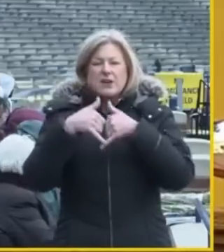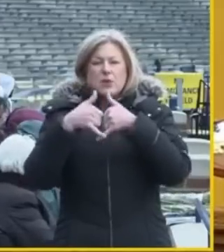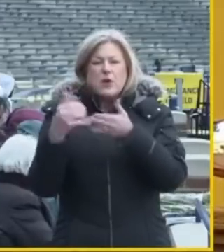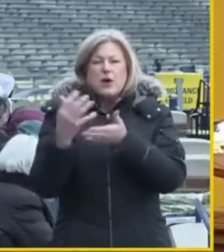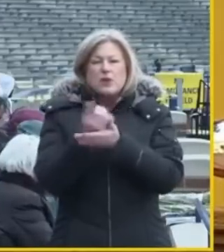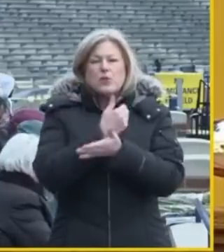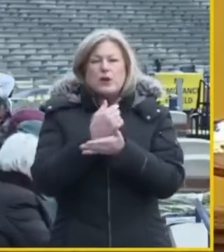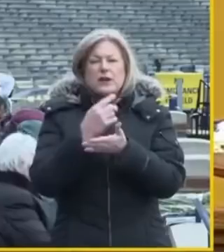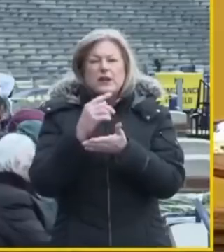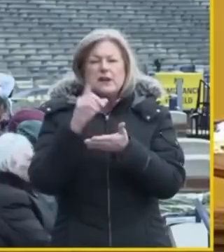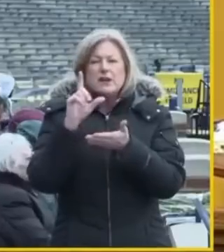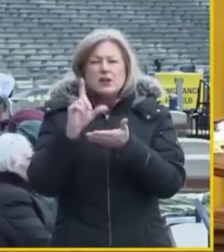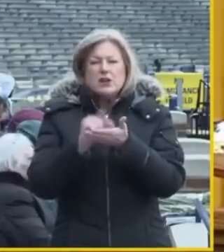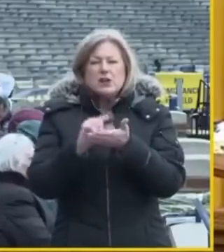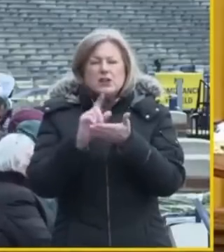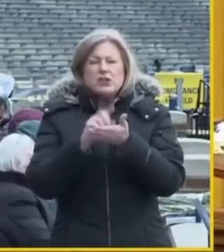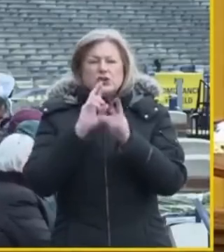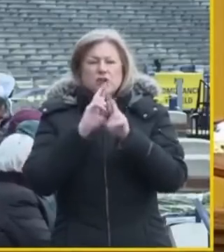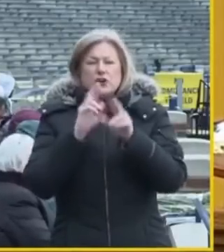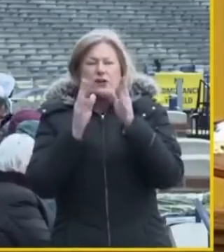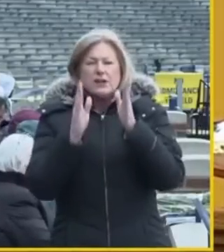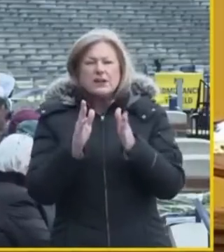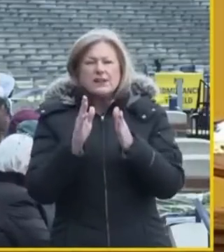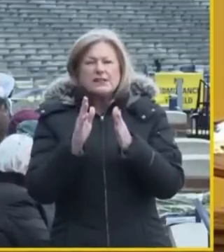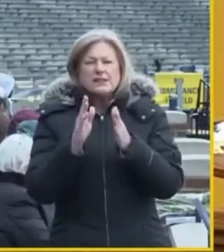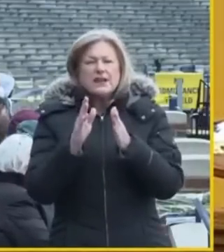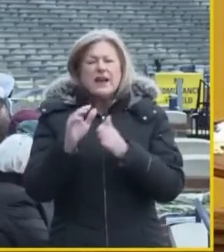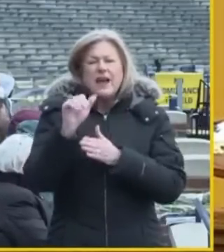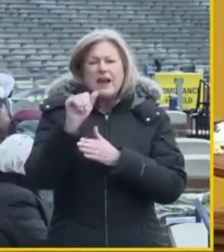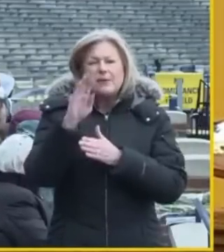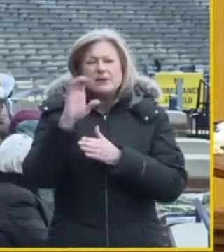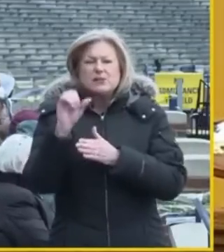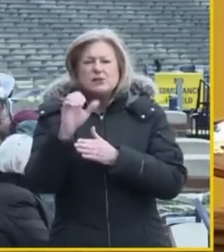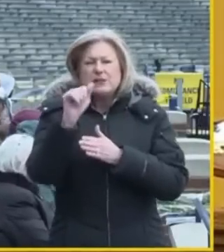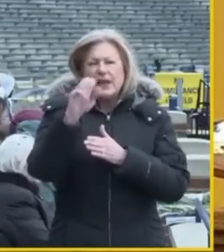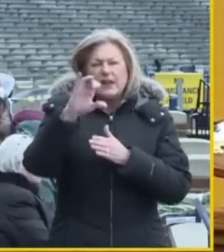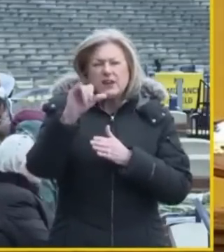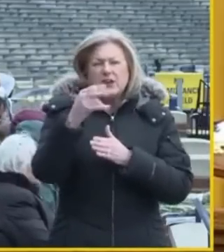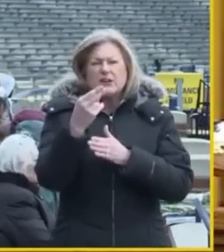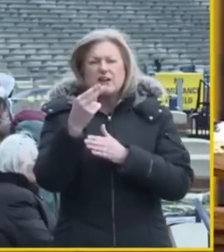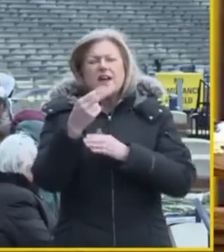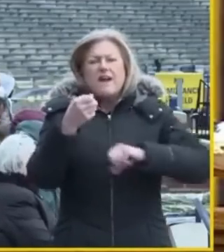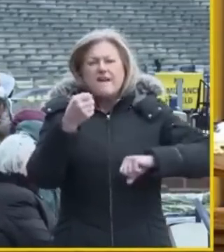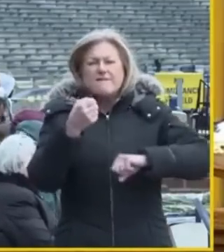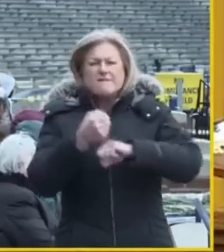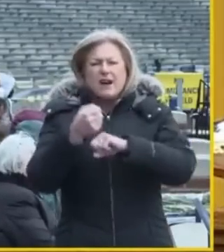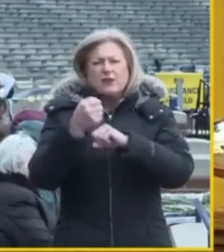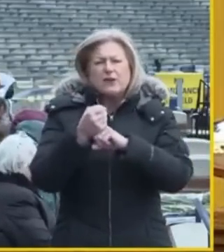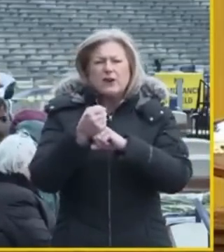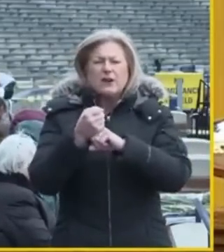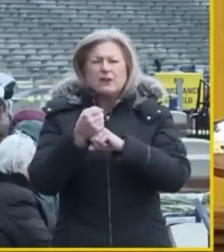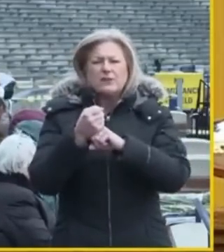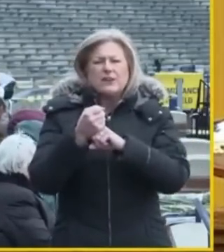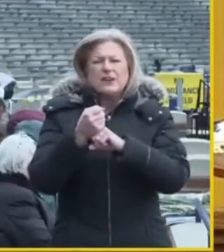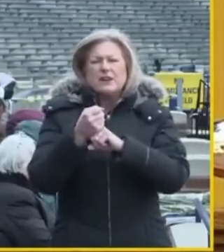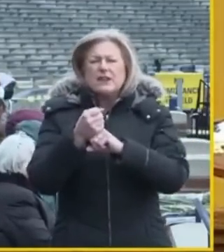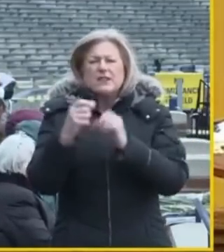NBC News special anchor, and founder of Shriver Media, and the Women's Alzheimer's Movement. Welcome Miss Shriver.